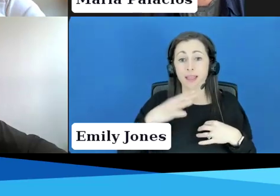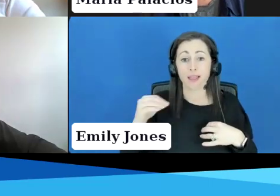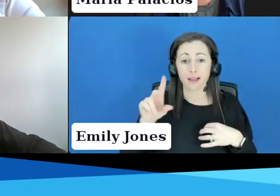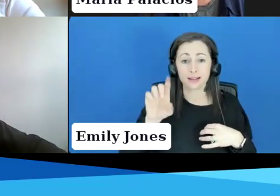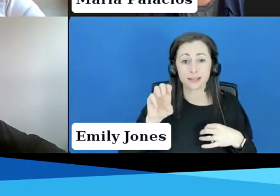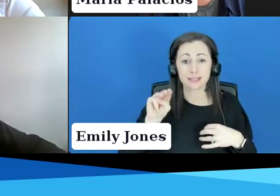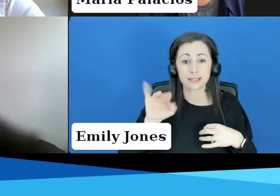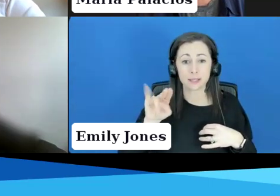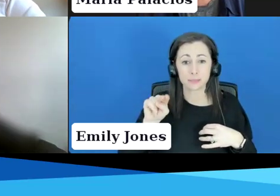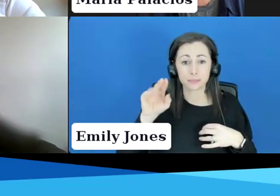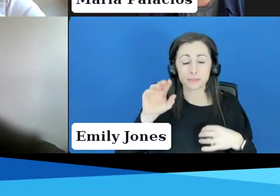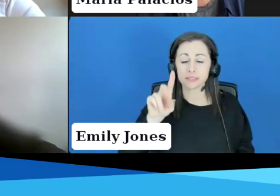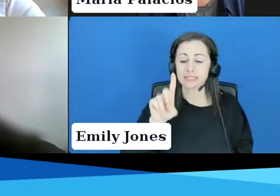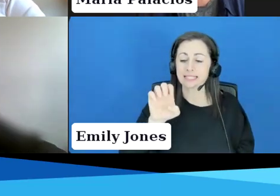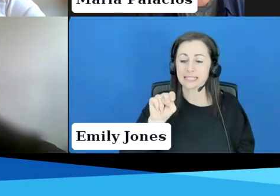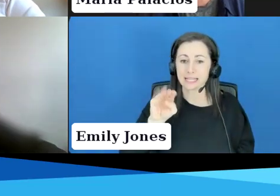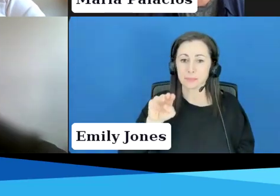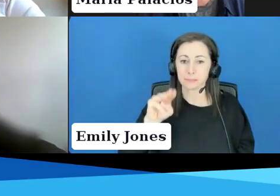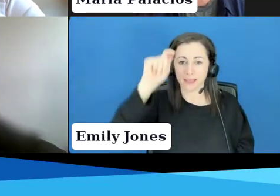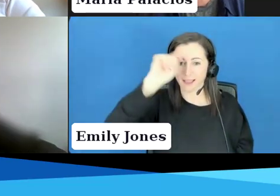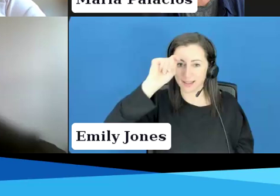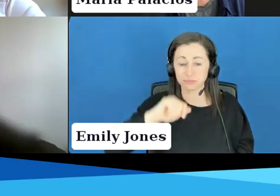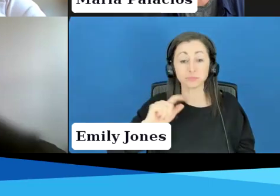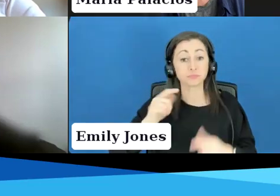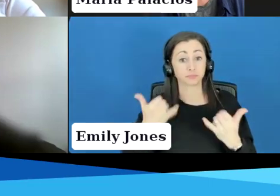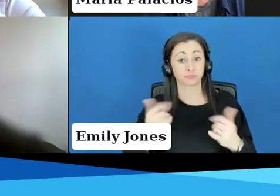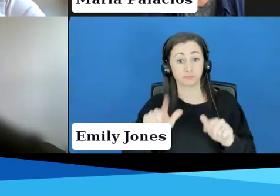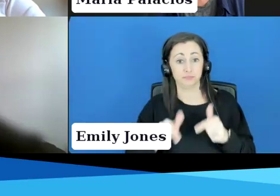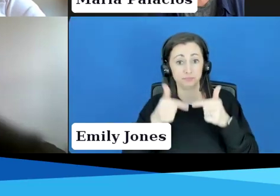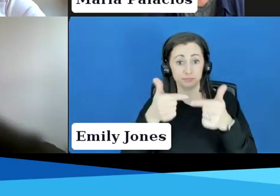With that, I'd like to pass on the space to Jenny,